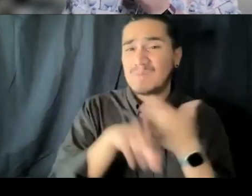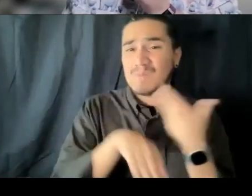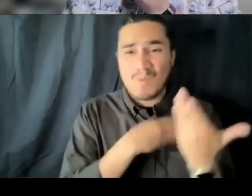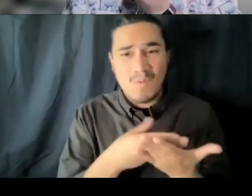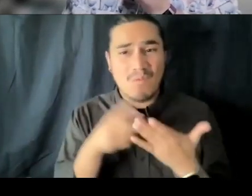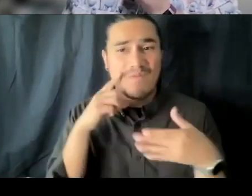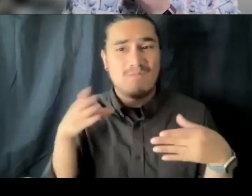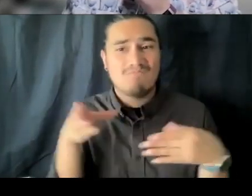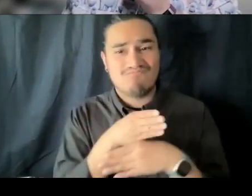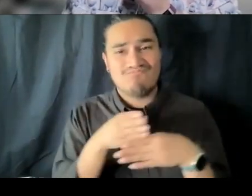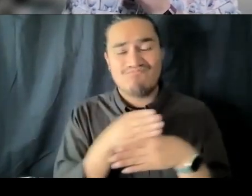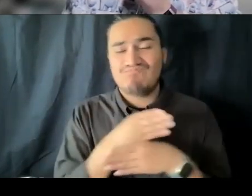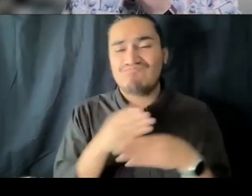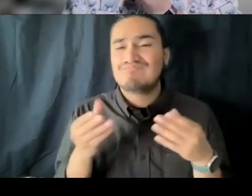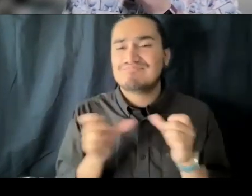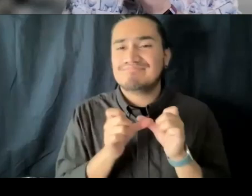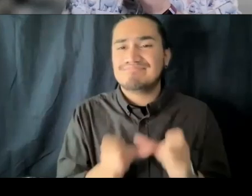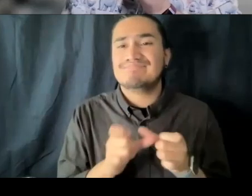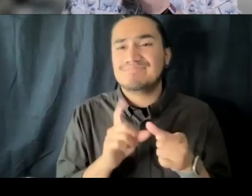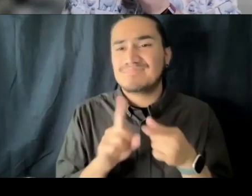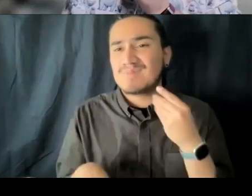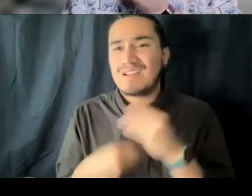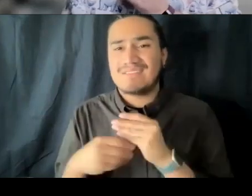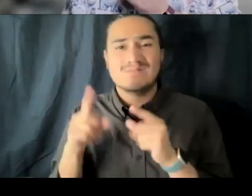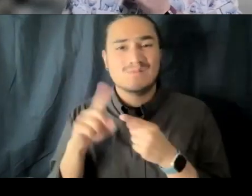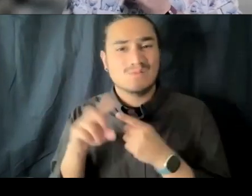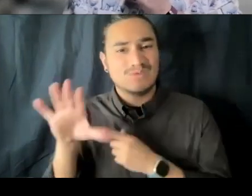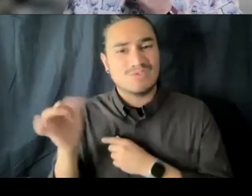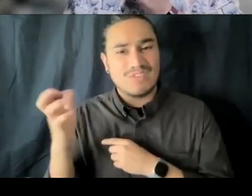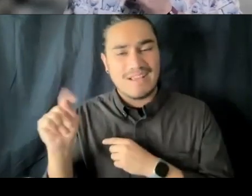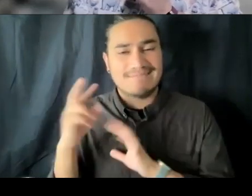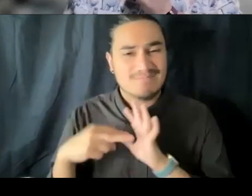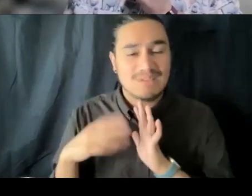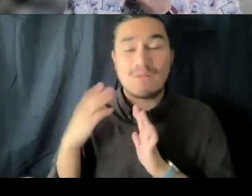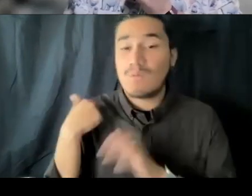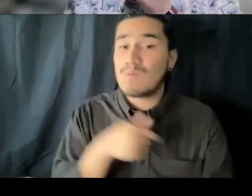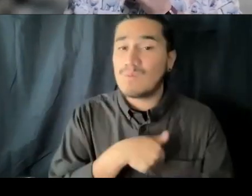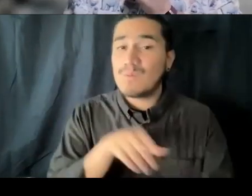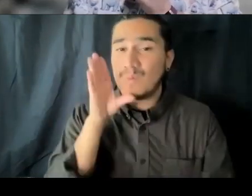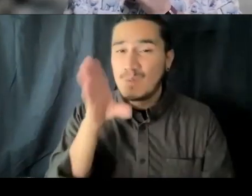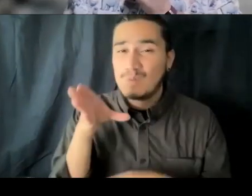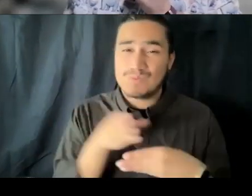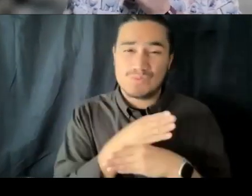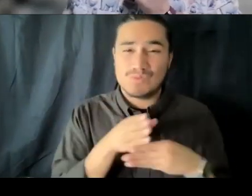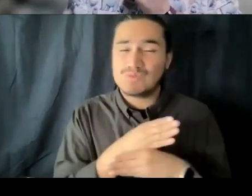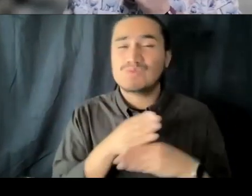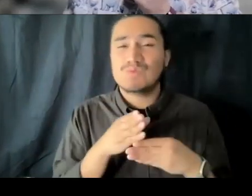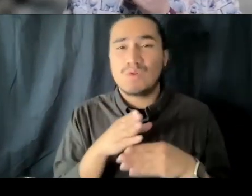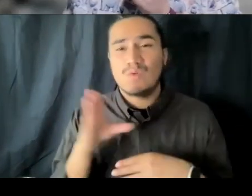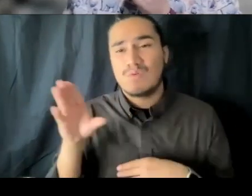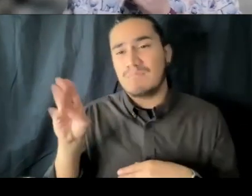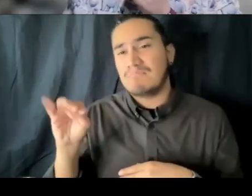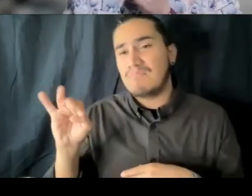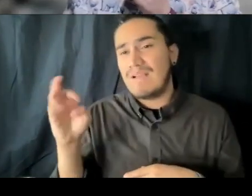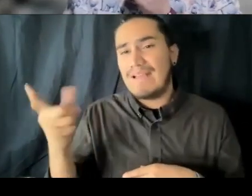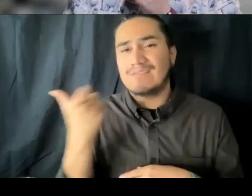Keep reading the chat and adding in to it. Great. And we'll share what's Michael just offered to compile these.